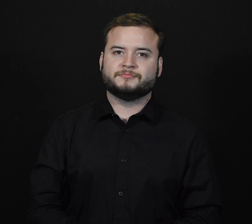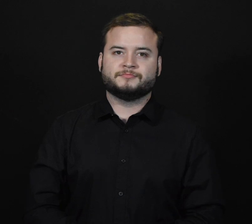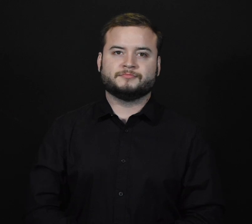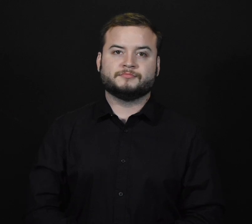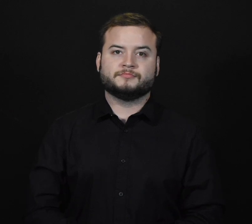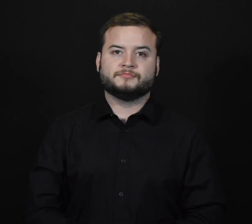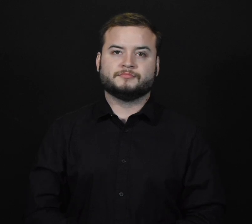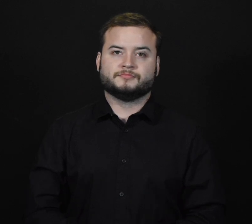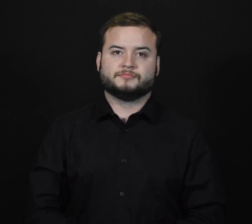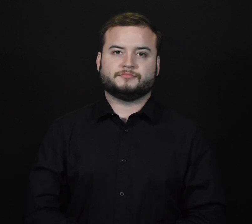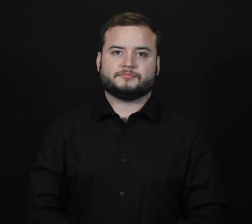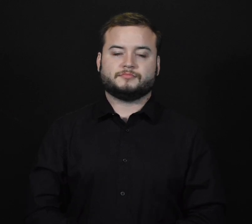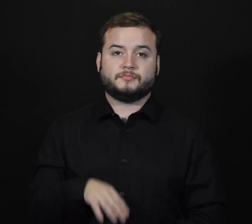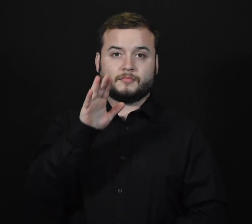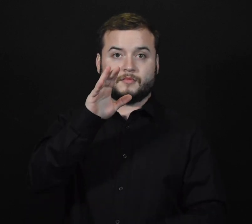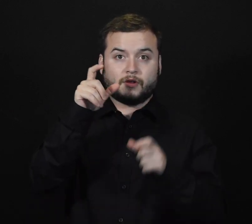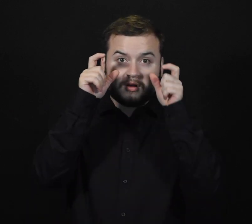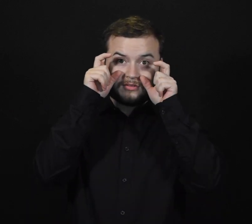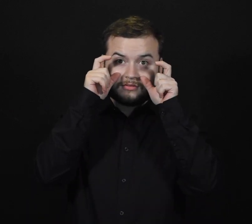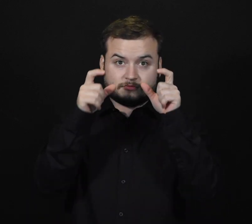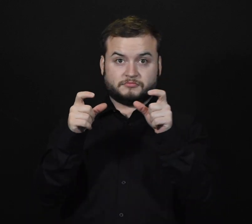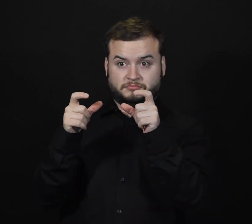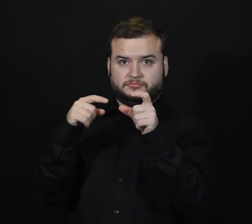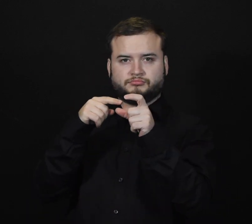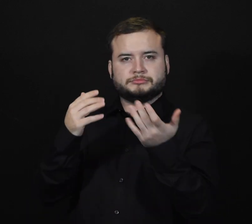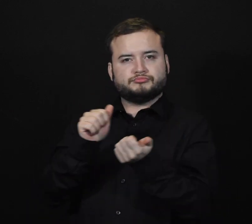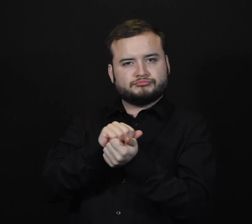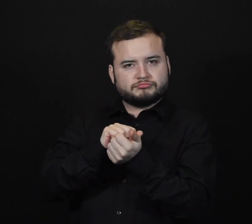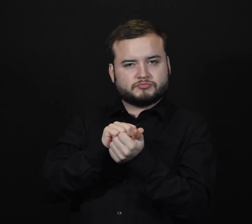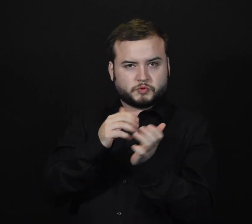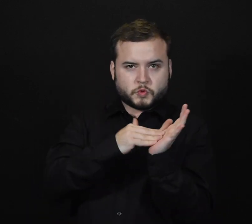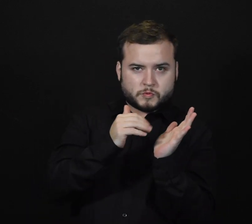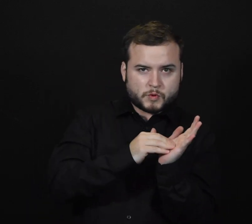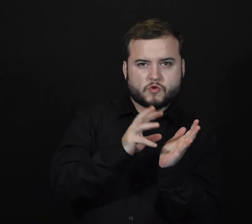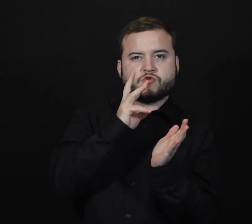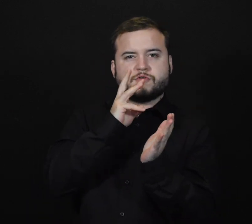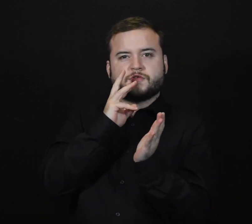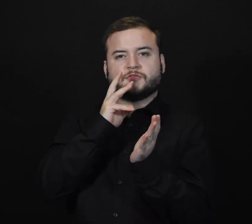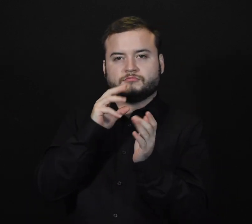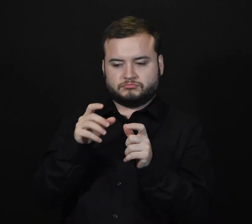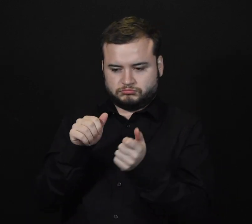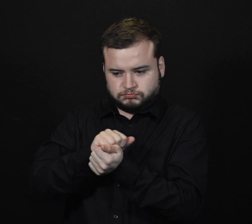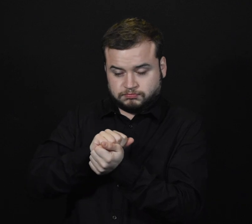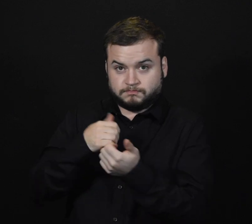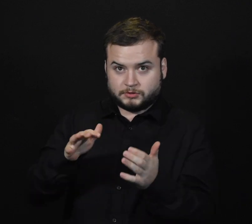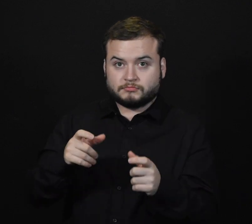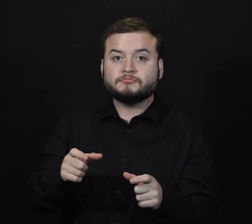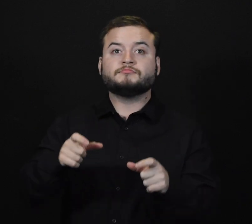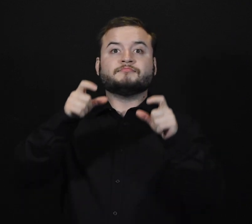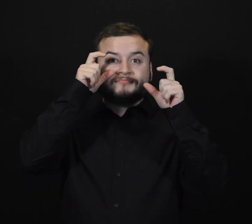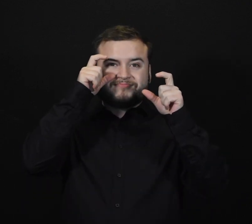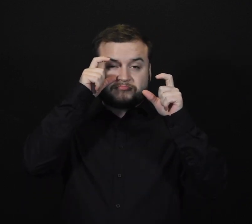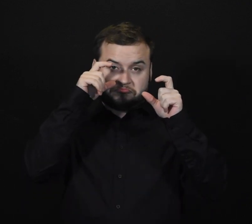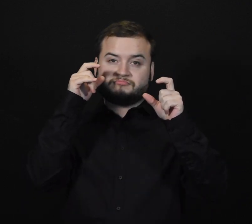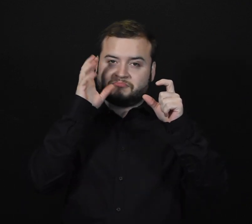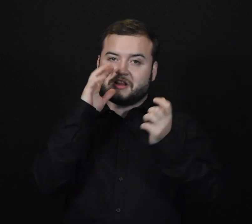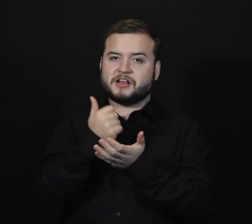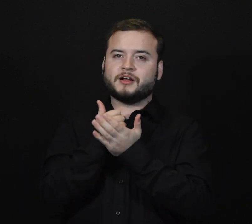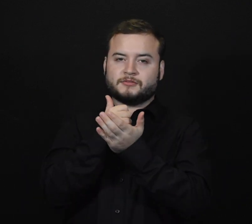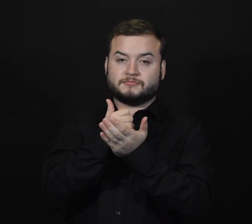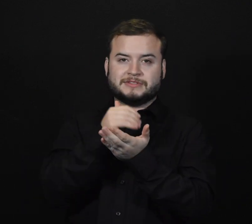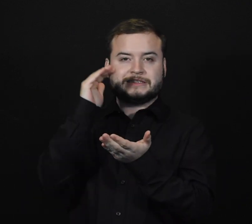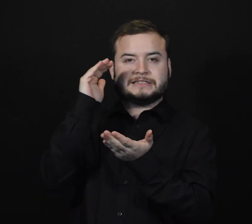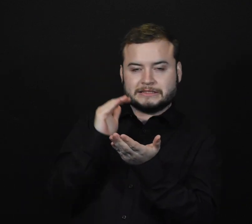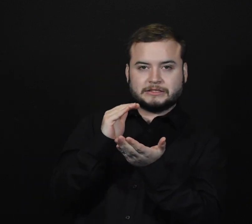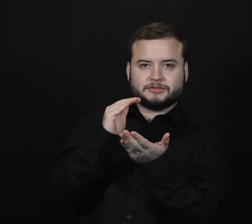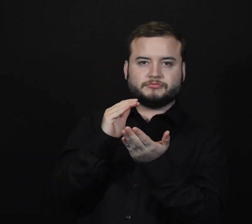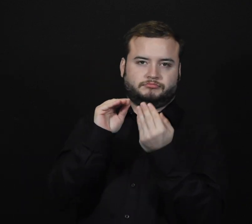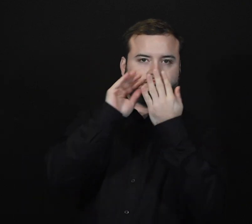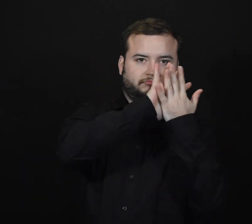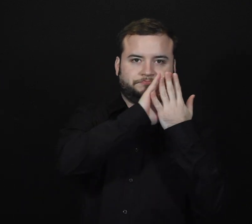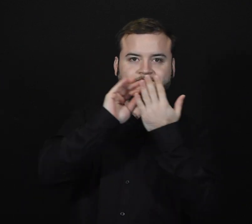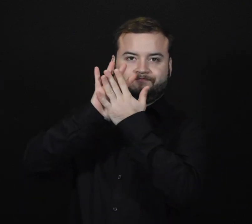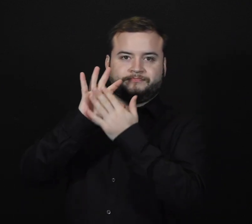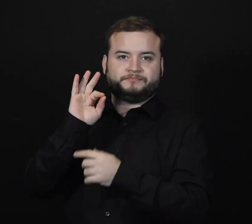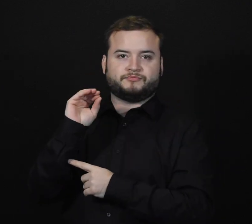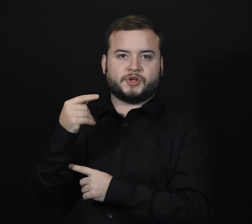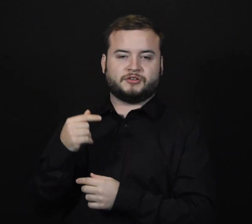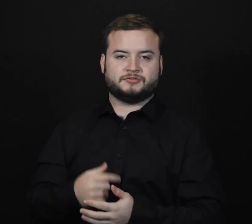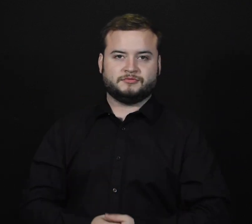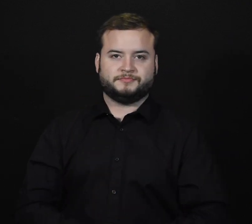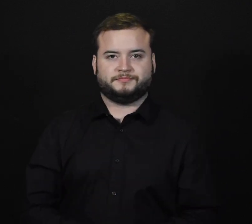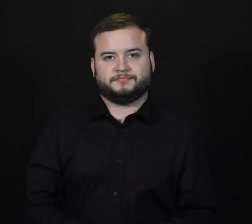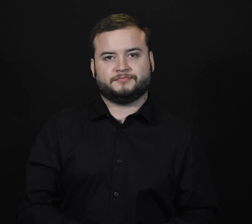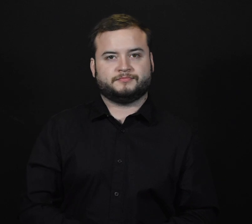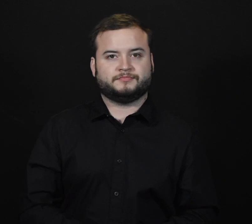Washing your glasses with soap and water before you put them on can sometimes help prevent lenses from fogging up.